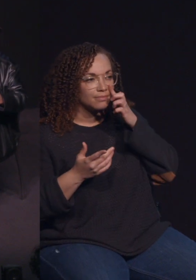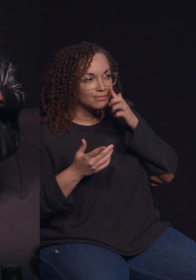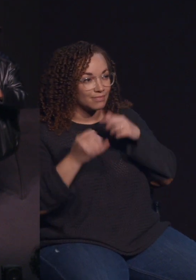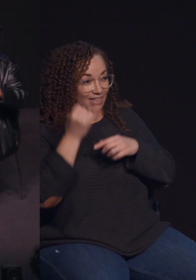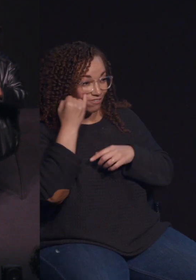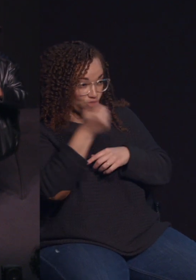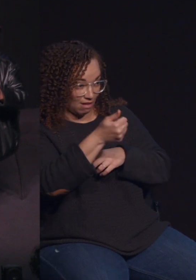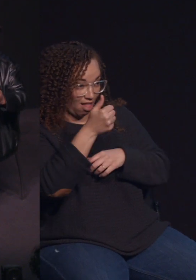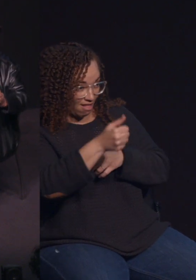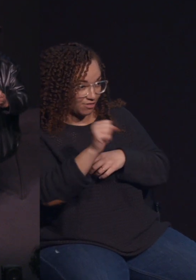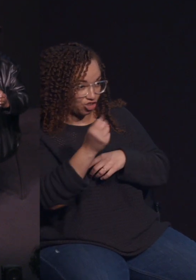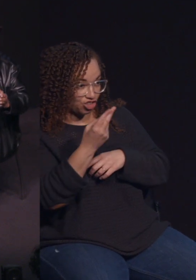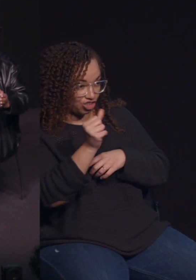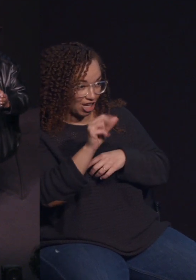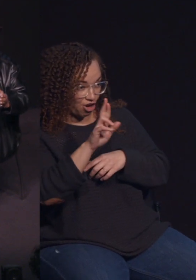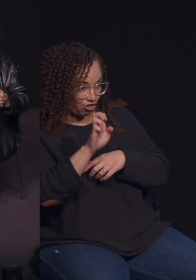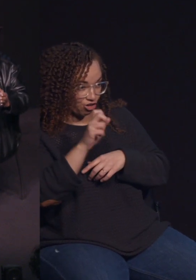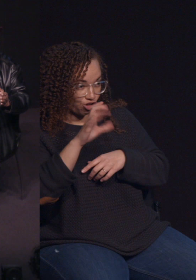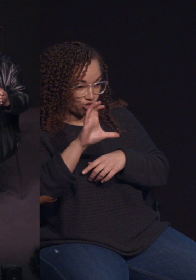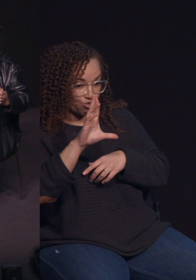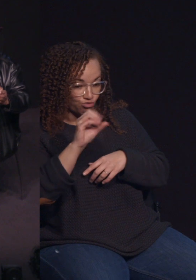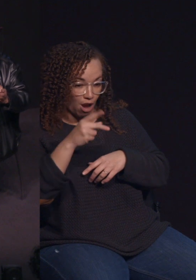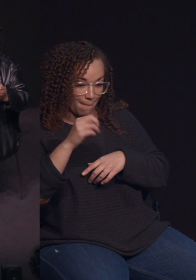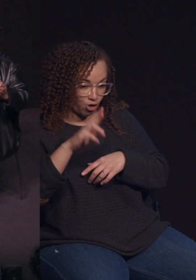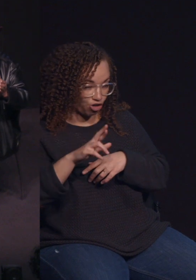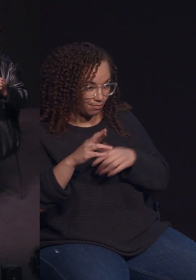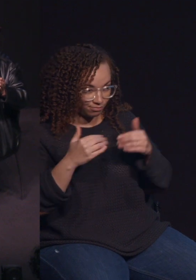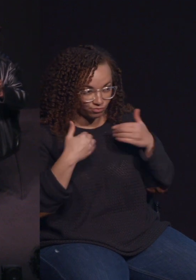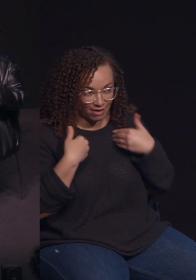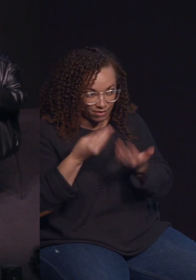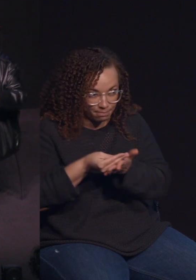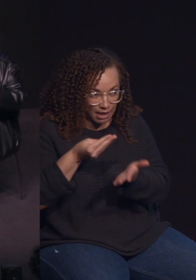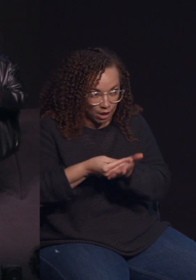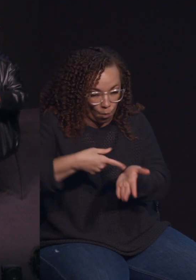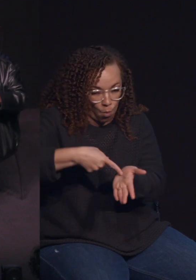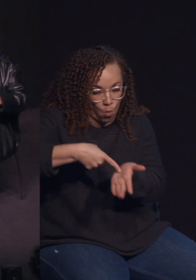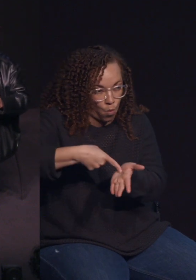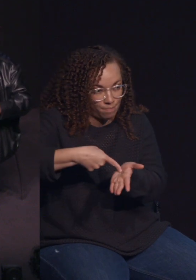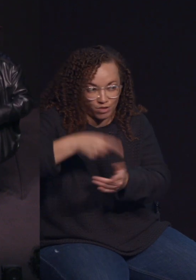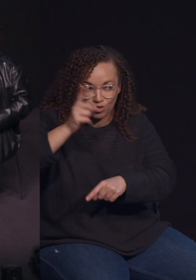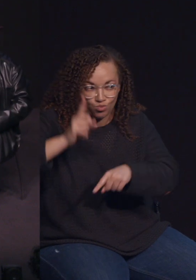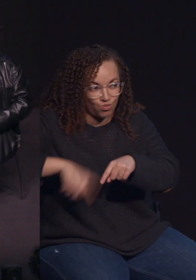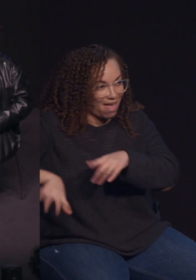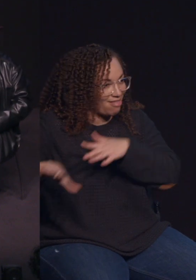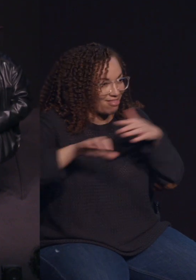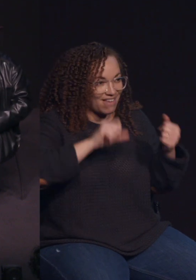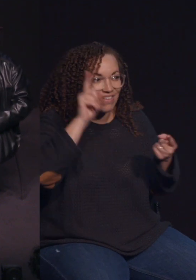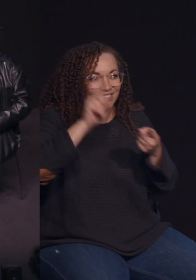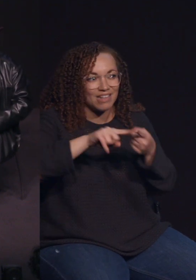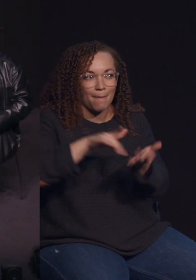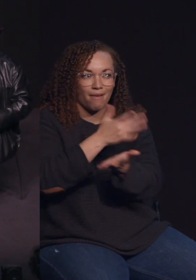you have a tab and you can't leave until that tab is paid.